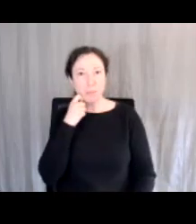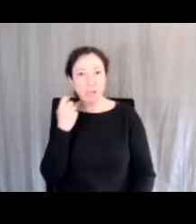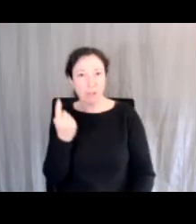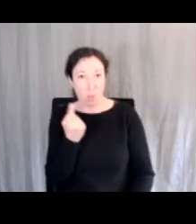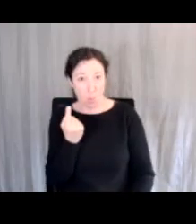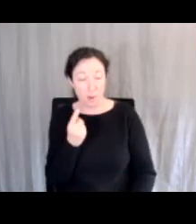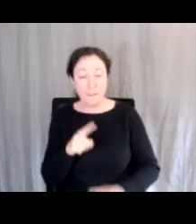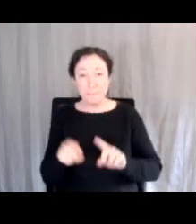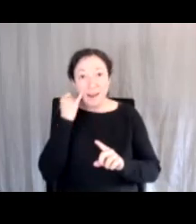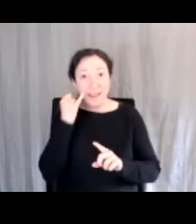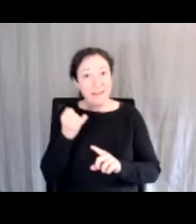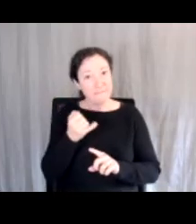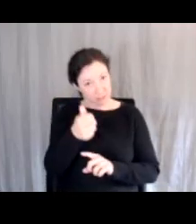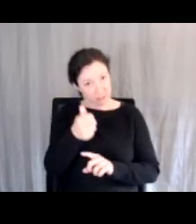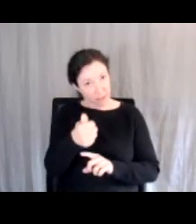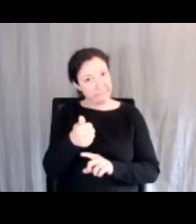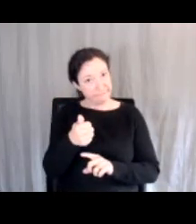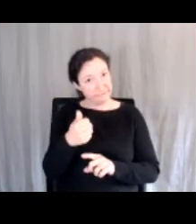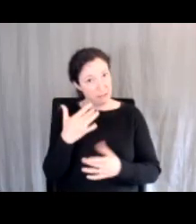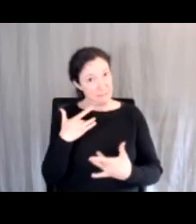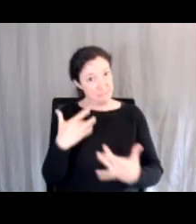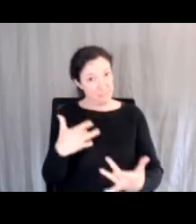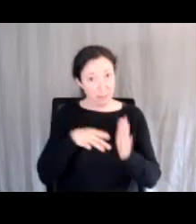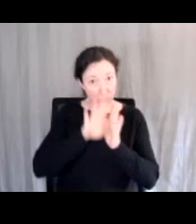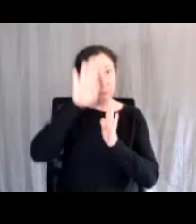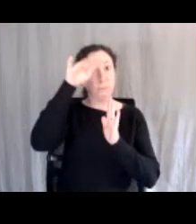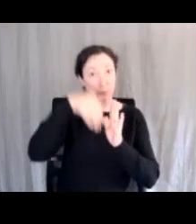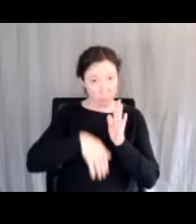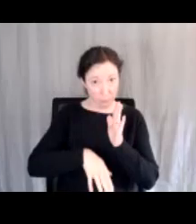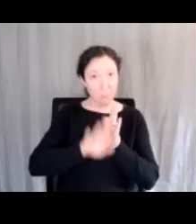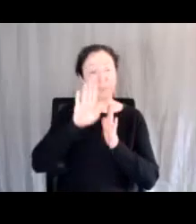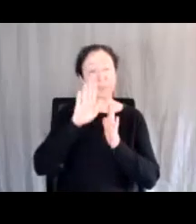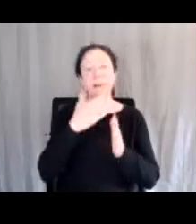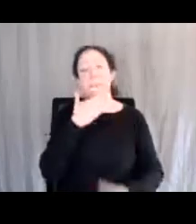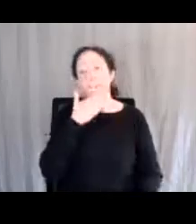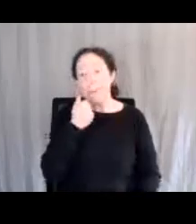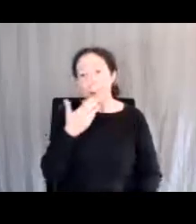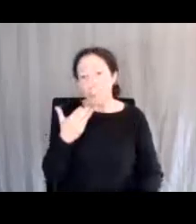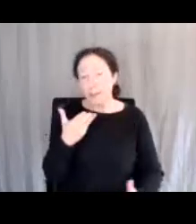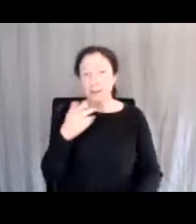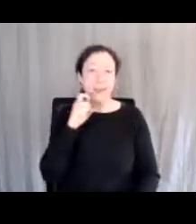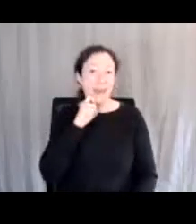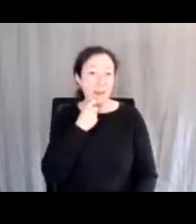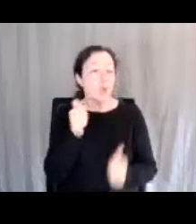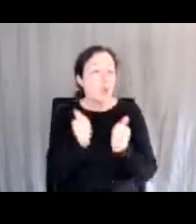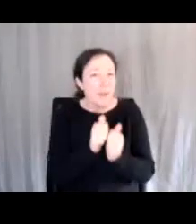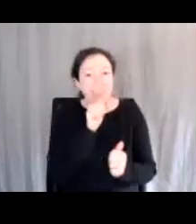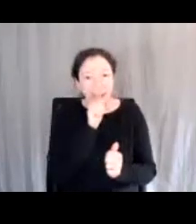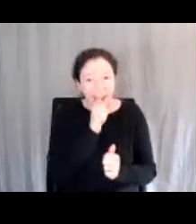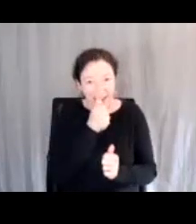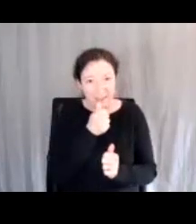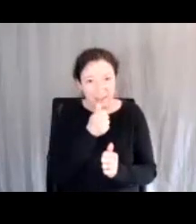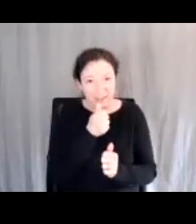and to spike, then you want to eat an apple with like a handful of nuts. So the apple's high glycemic, then nuts are low glycemic, you are narrowing the gap